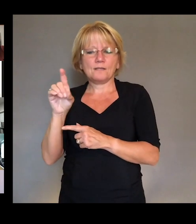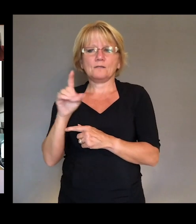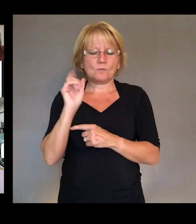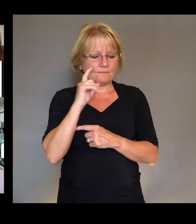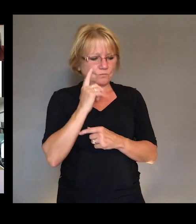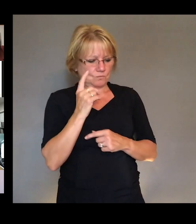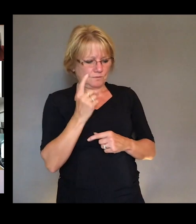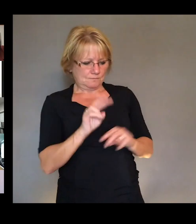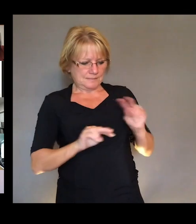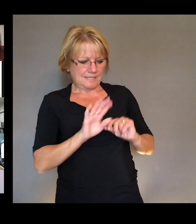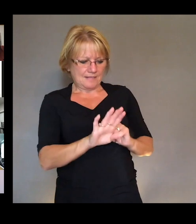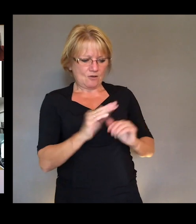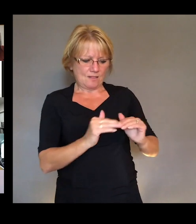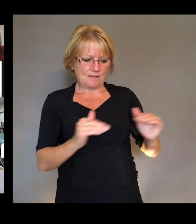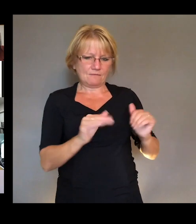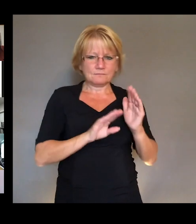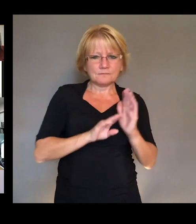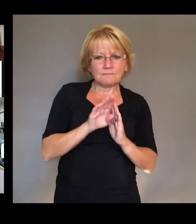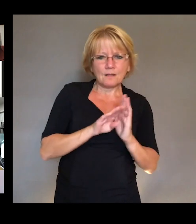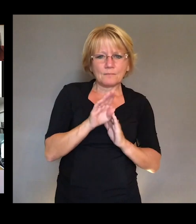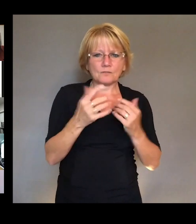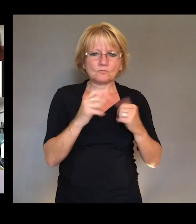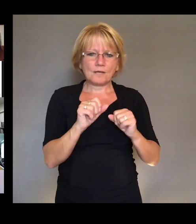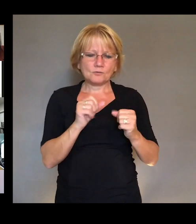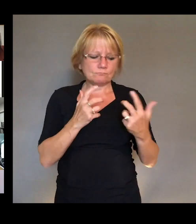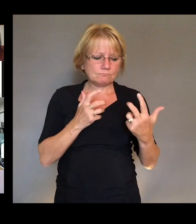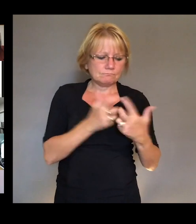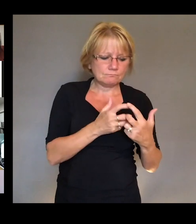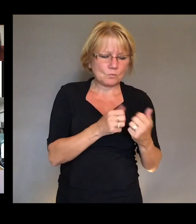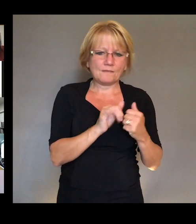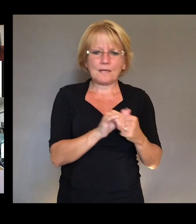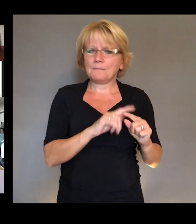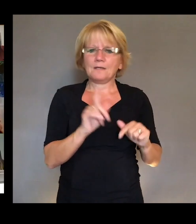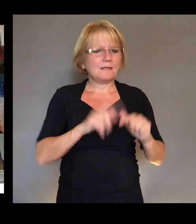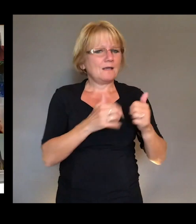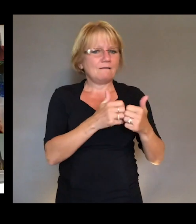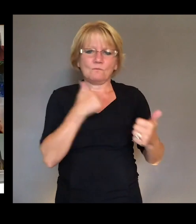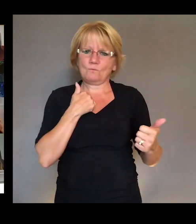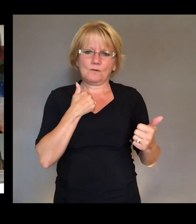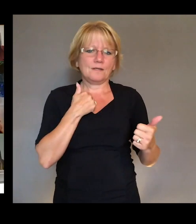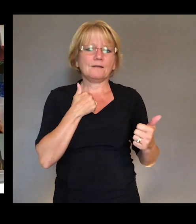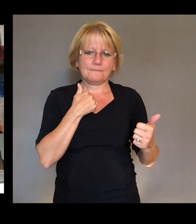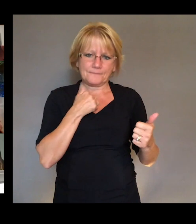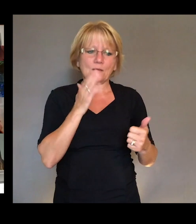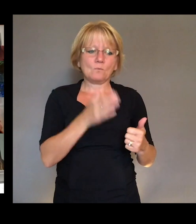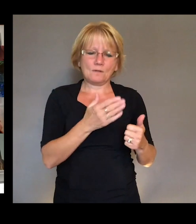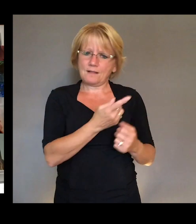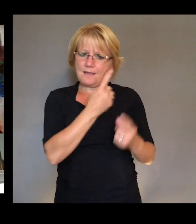where these students are developmentally and play on that, but don't avoid it. You know, there's questions that are gonna be had,